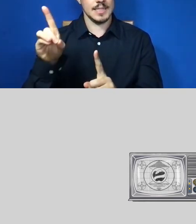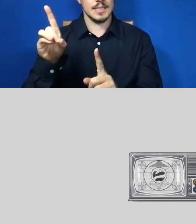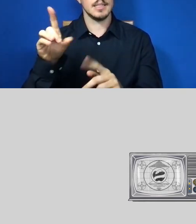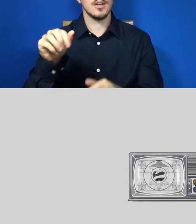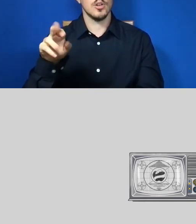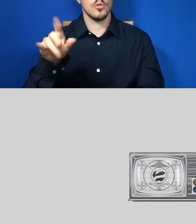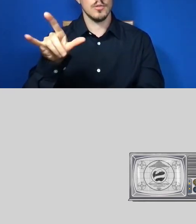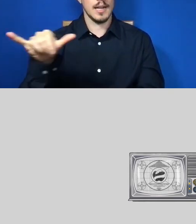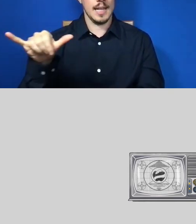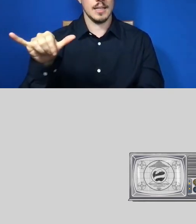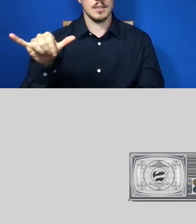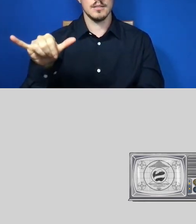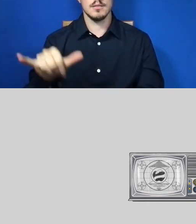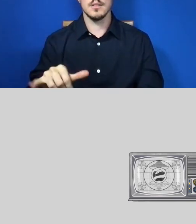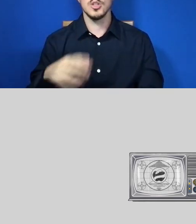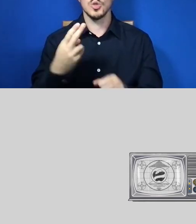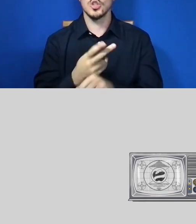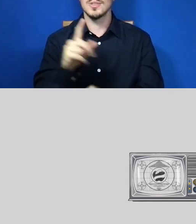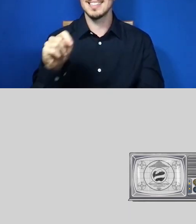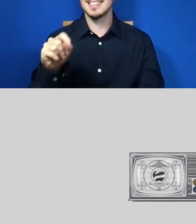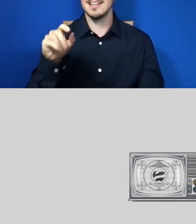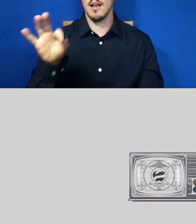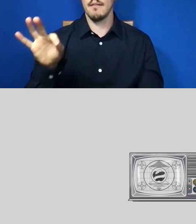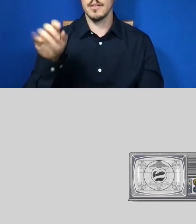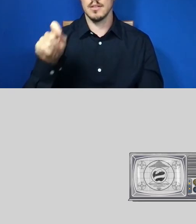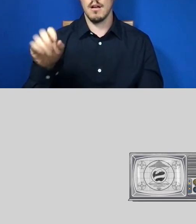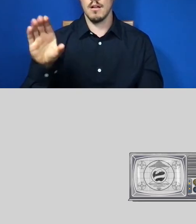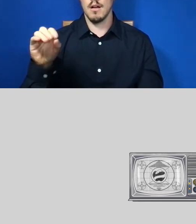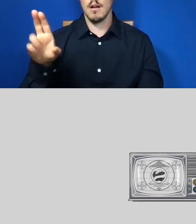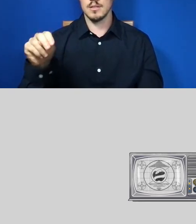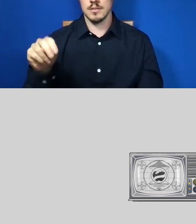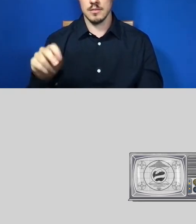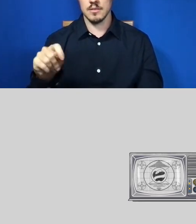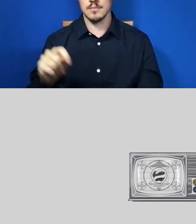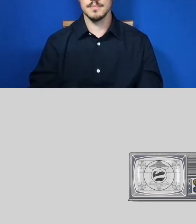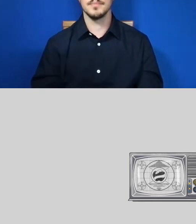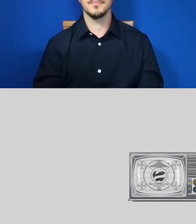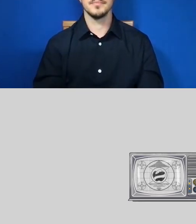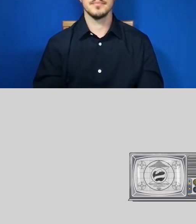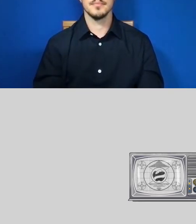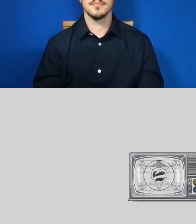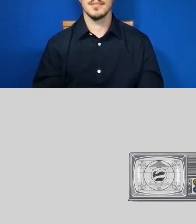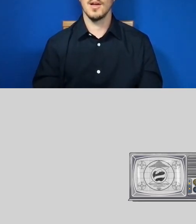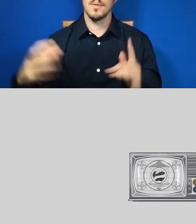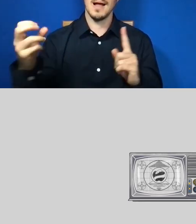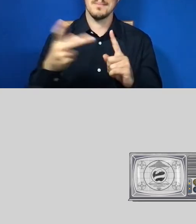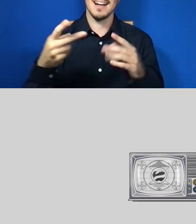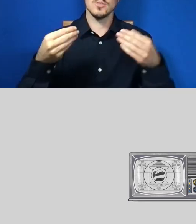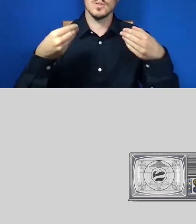and you can use it using tf.constant. Now let's go back to our sales example.